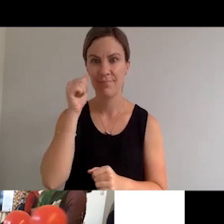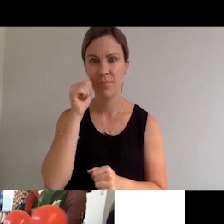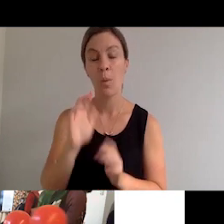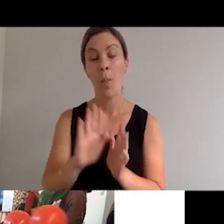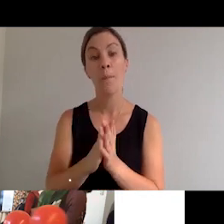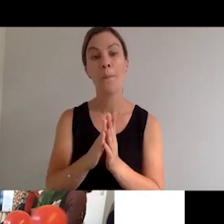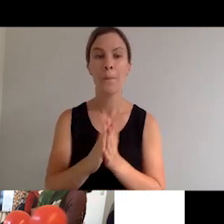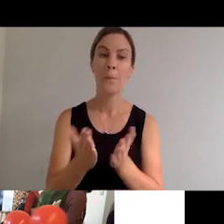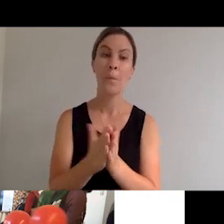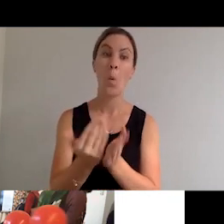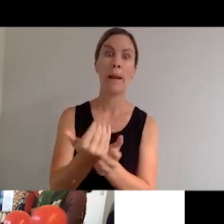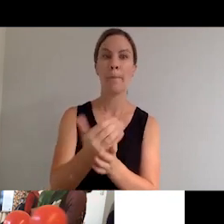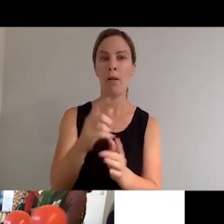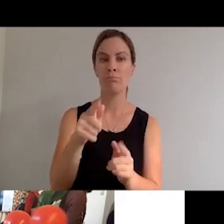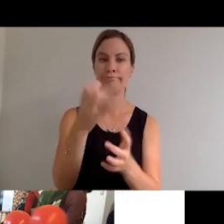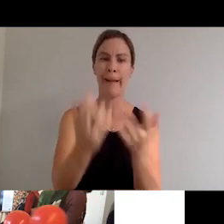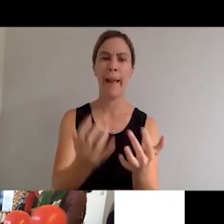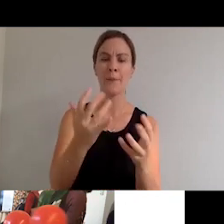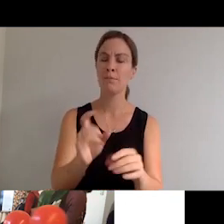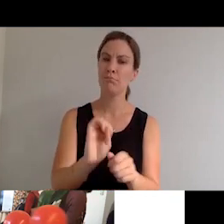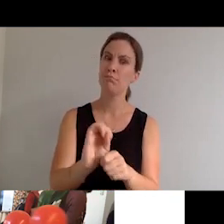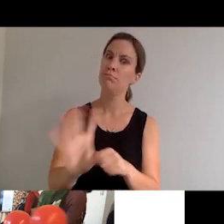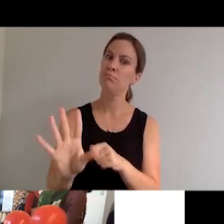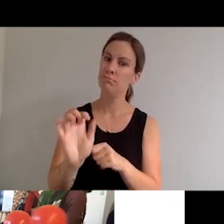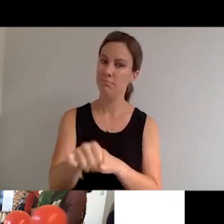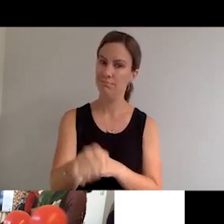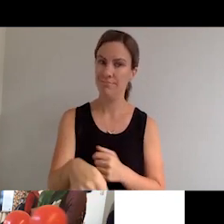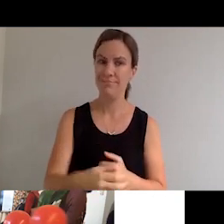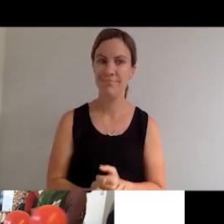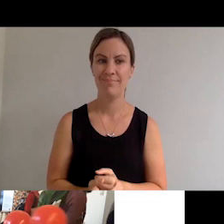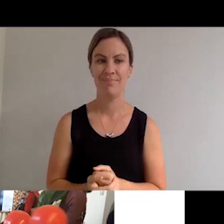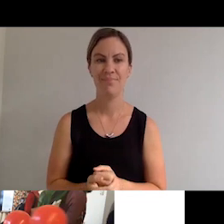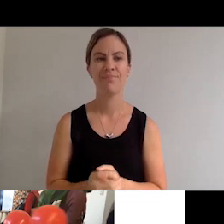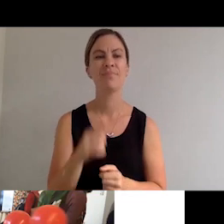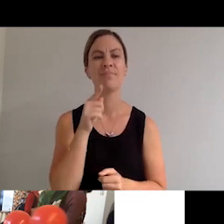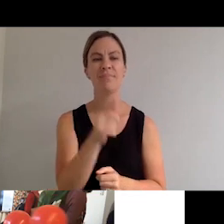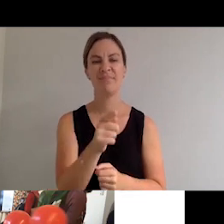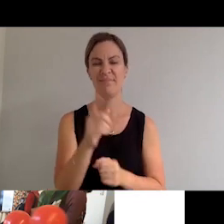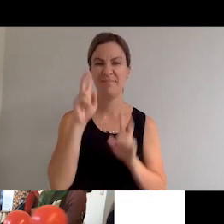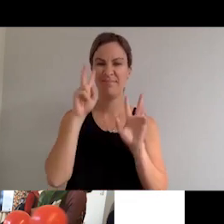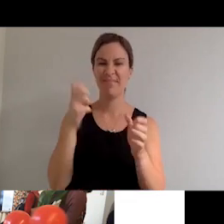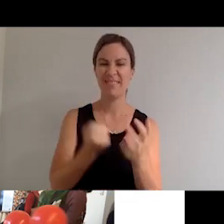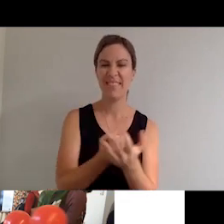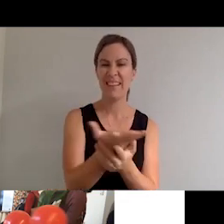Yep. I know, bookkeepers are amazing! Expenditure. There's a bunch of different topics here.